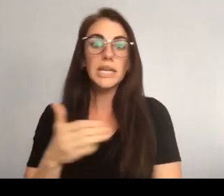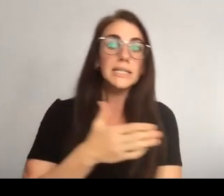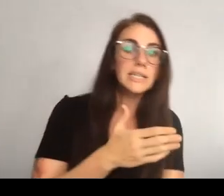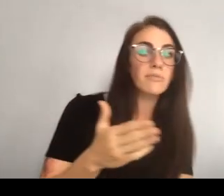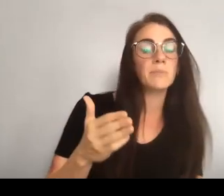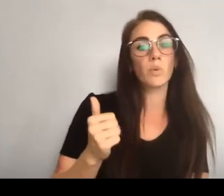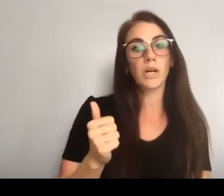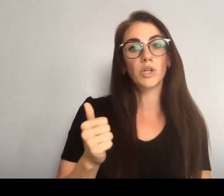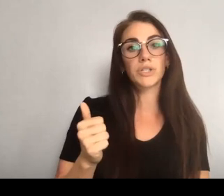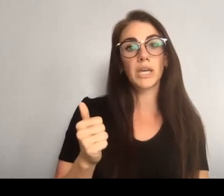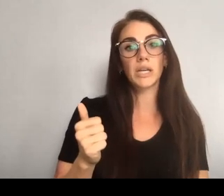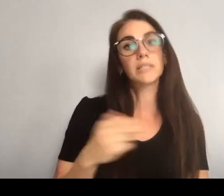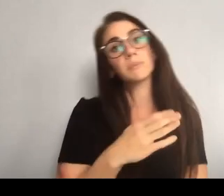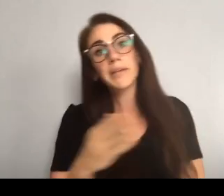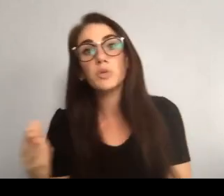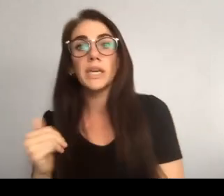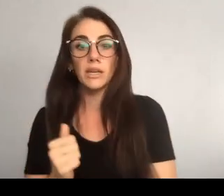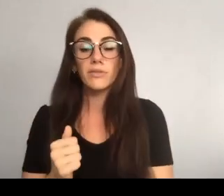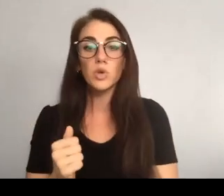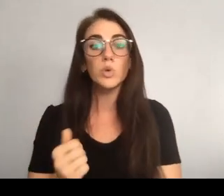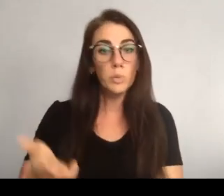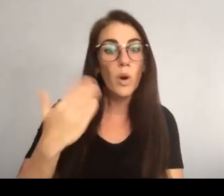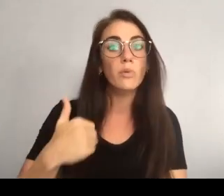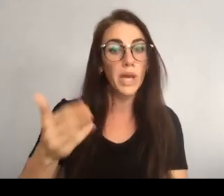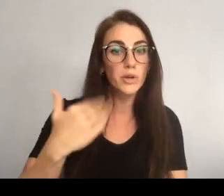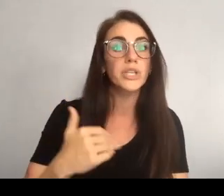it Deaf people would understand it, Spanish speaking individuals would probably understand